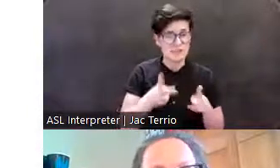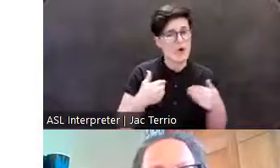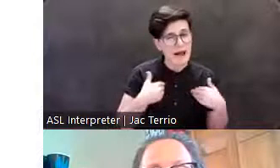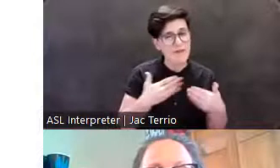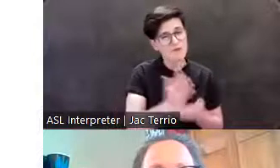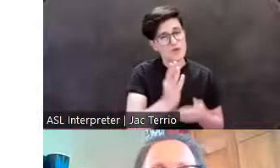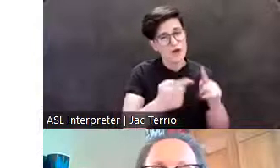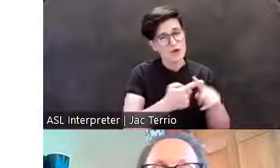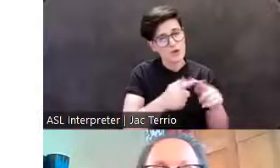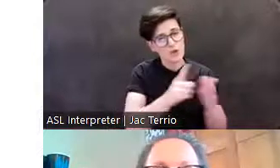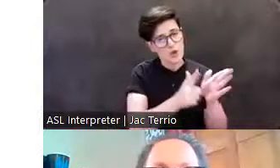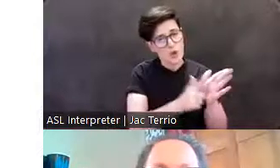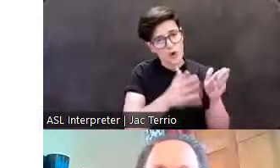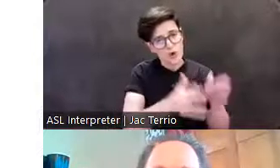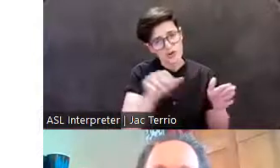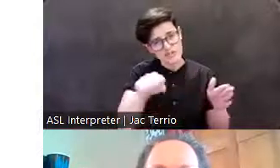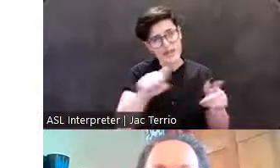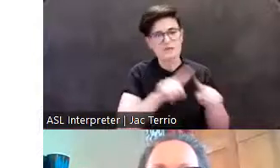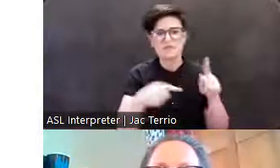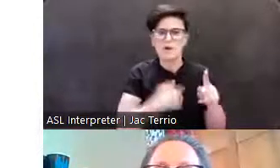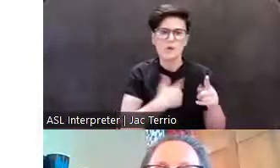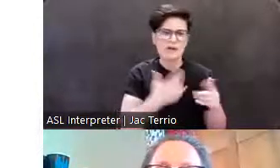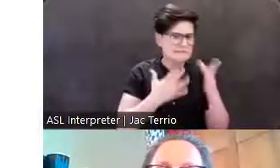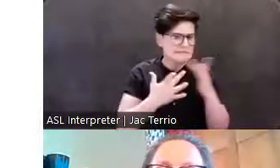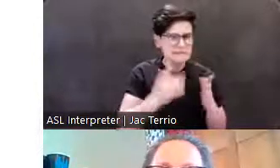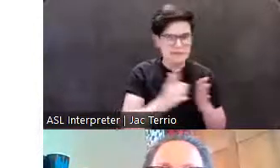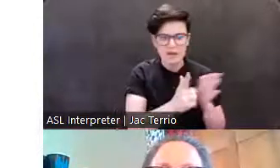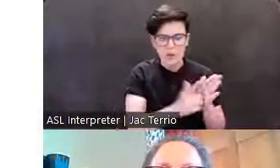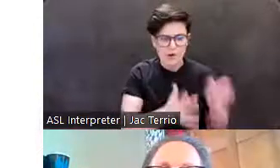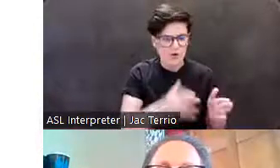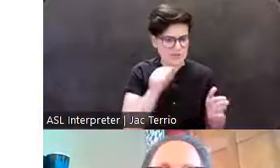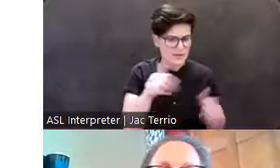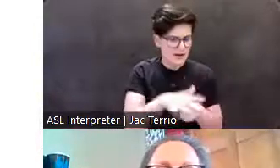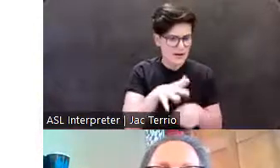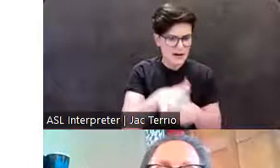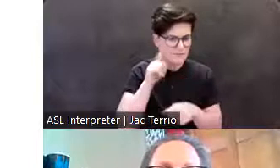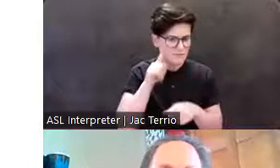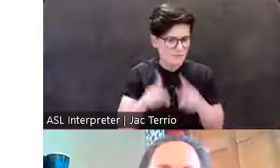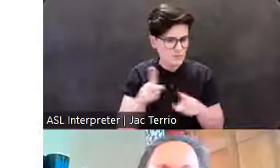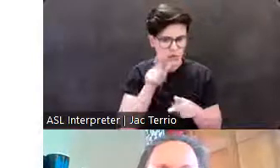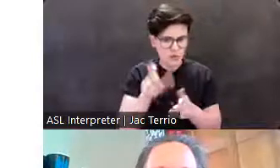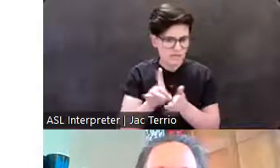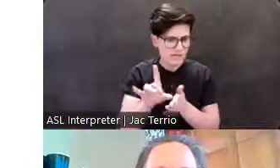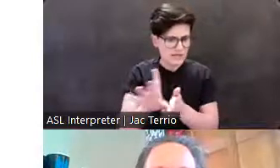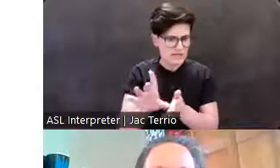for everybody who is getting evicted, it has rolled out in certain ZIP Codes in the state.